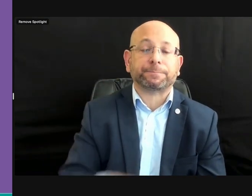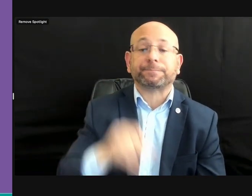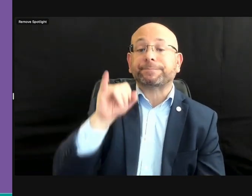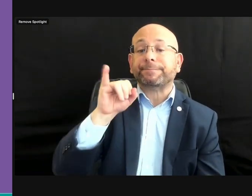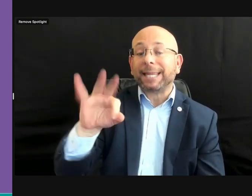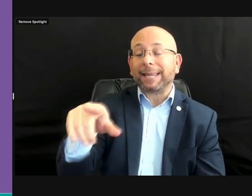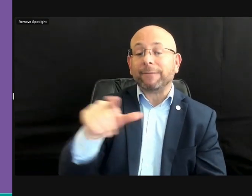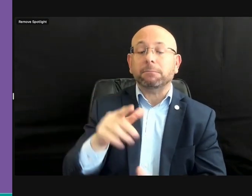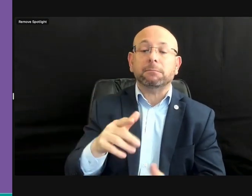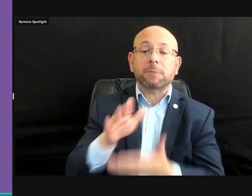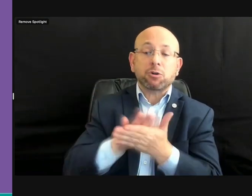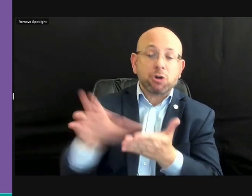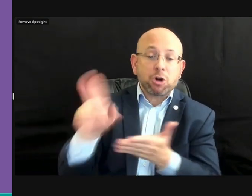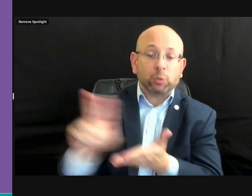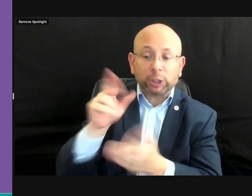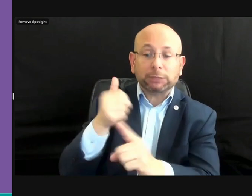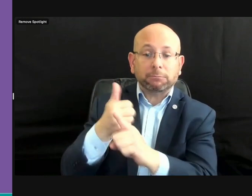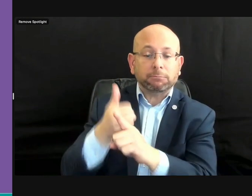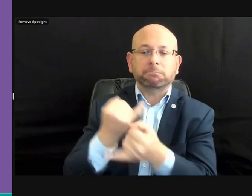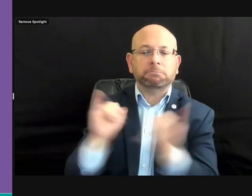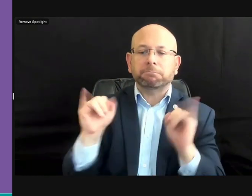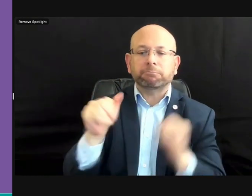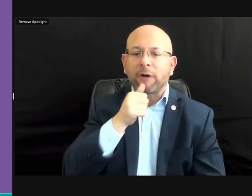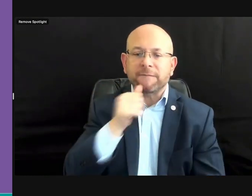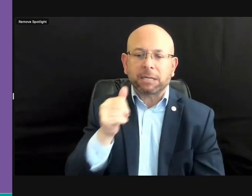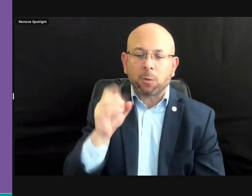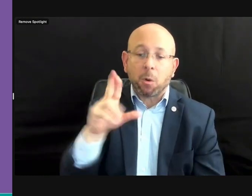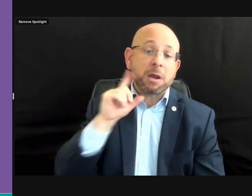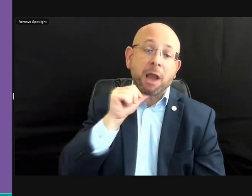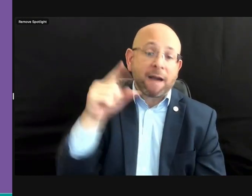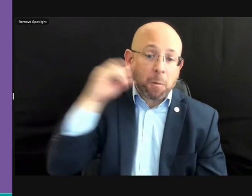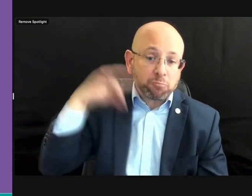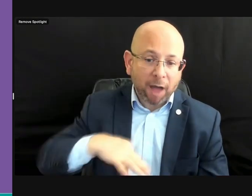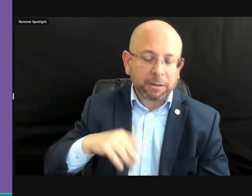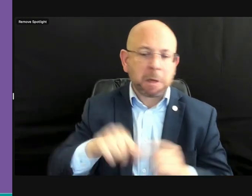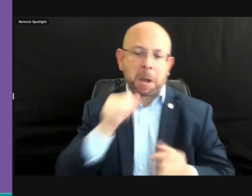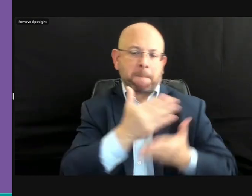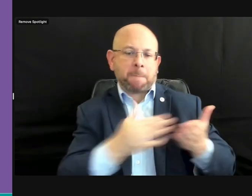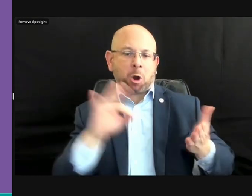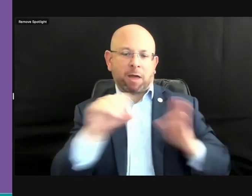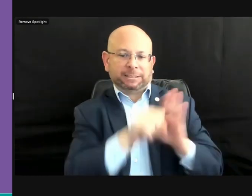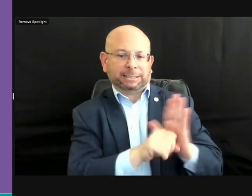Colleges and universities, who are private and are not for profit and also not associated